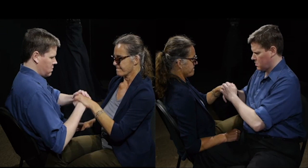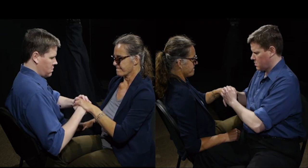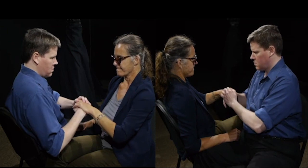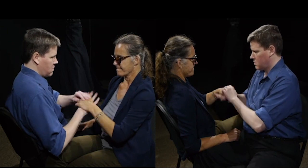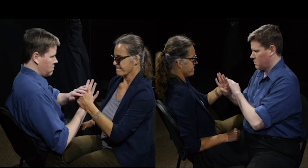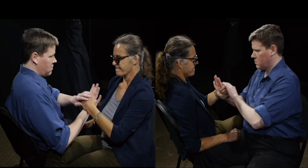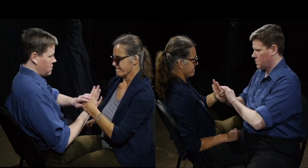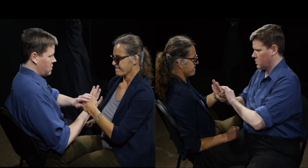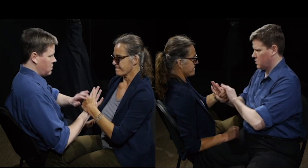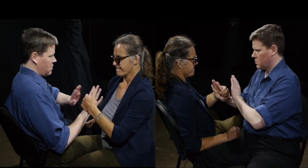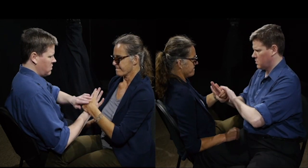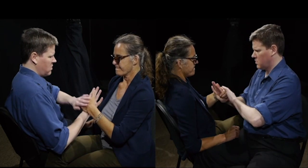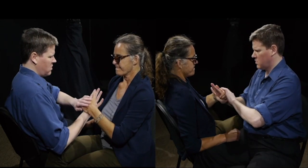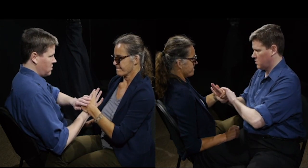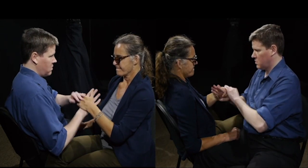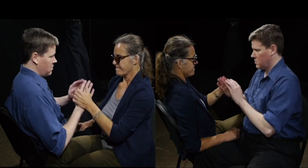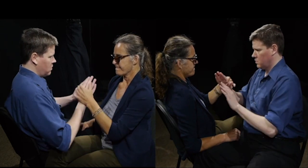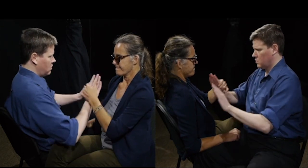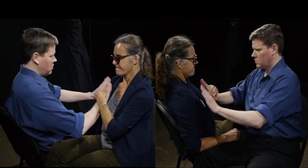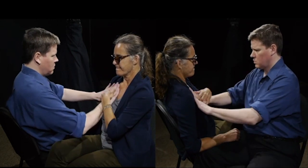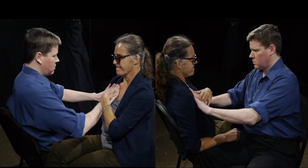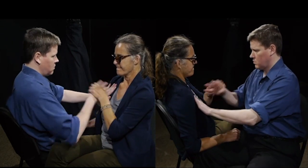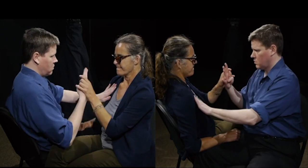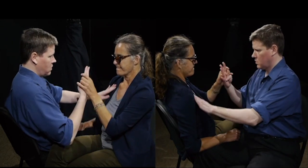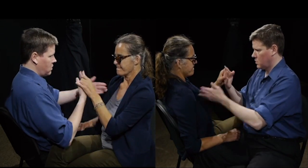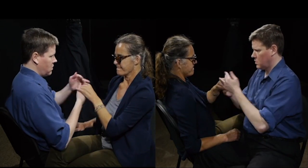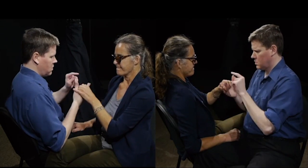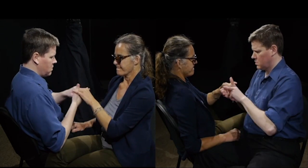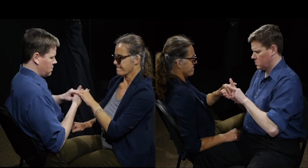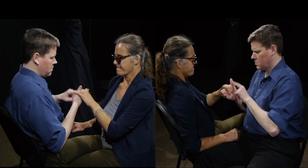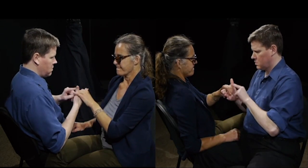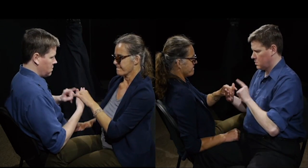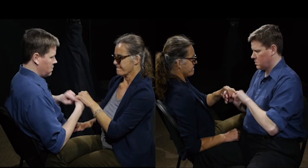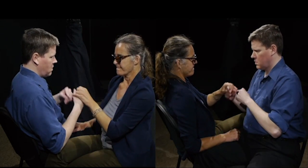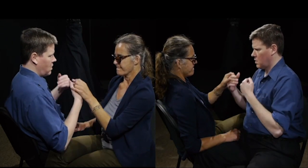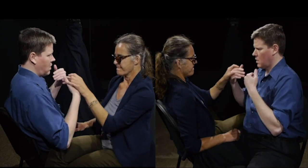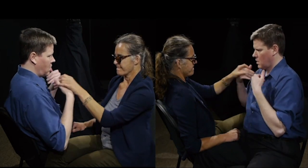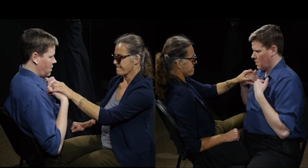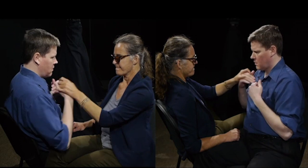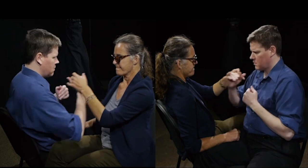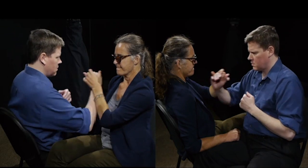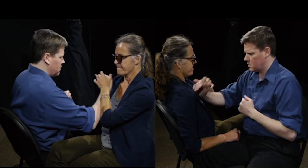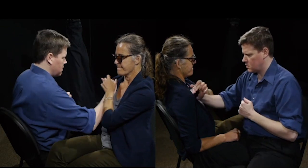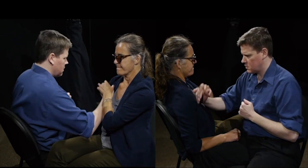which is connected to signer 1's H1. Each of these hands is responsible for a distinct